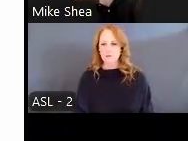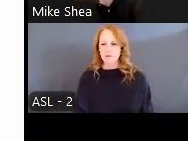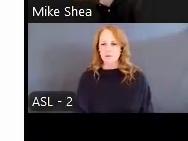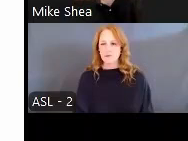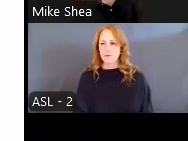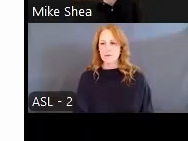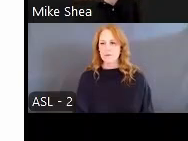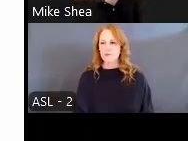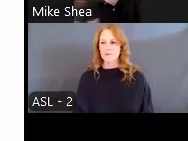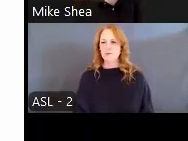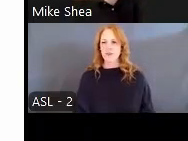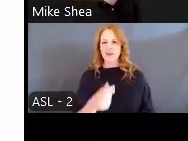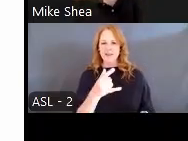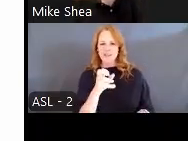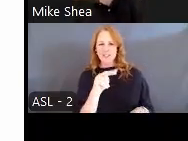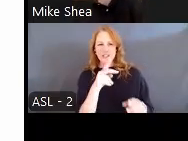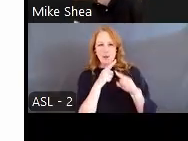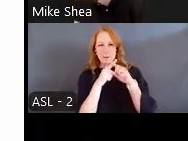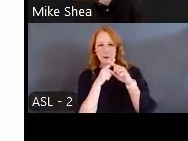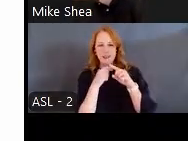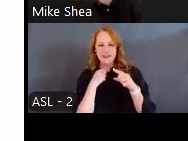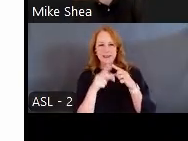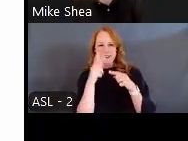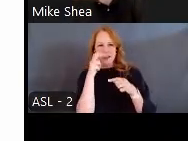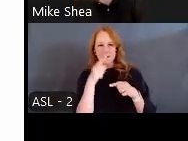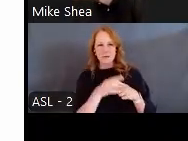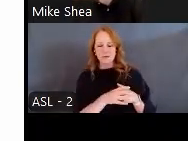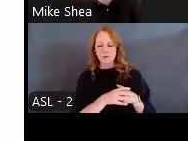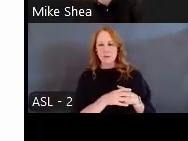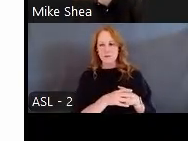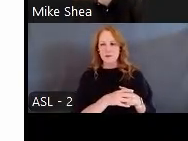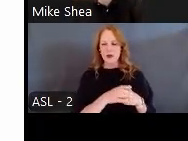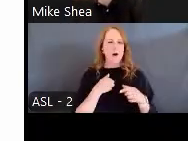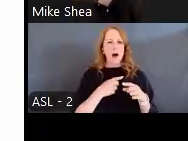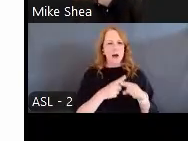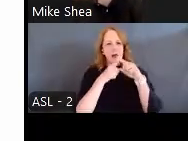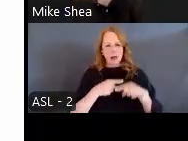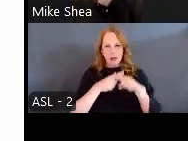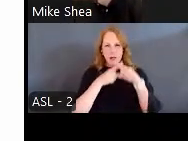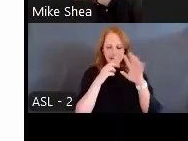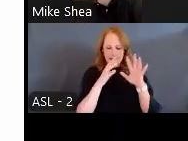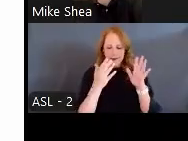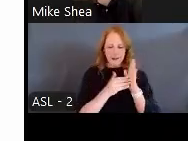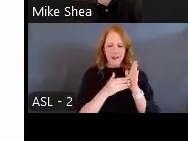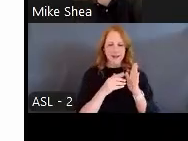Oh, and Gillian, you're on mute. Sorry. I unmuted and then I muted myself again just for effect. Um,